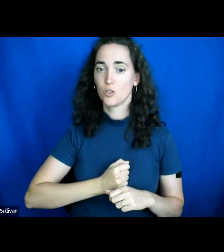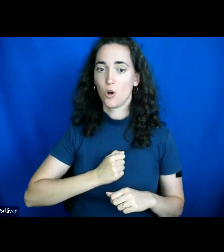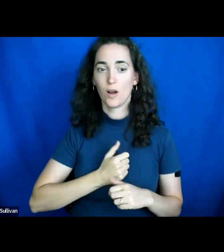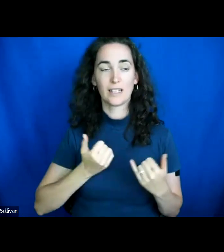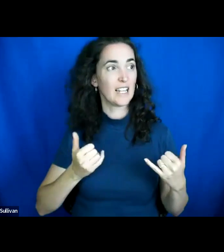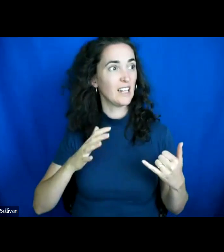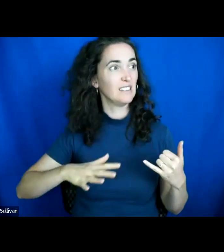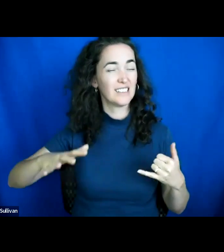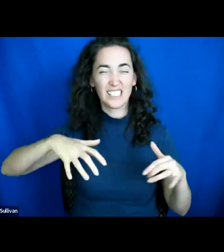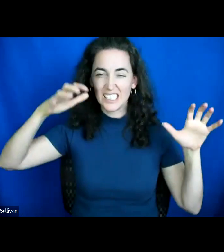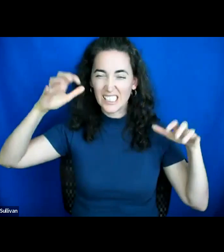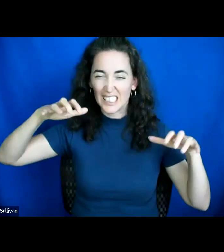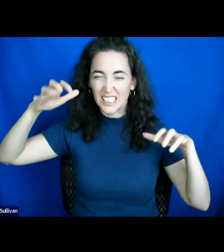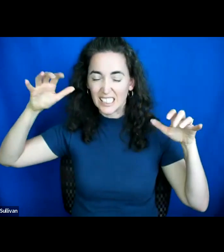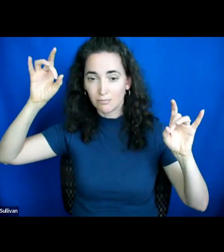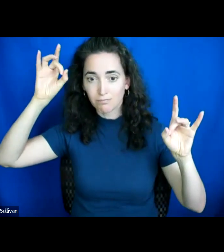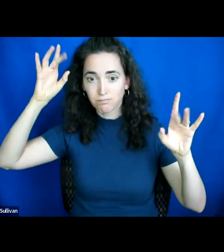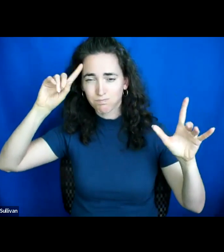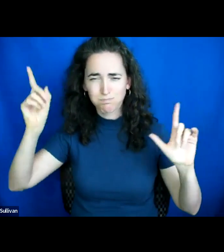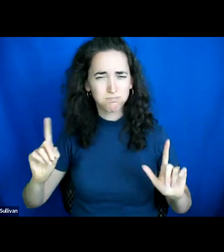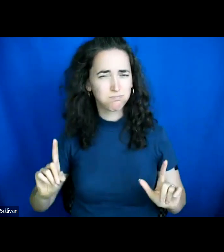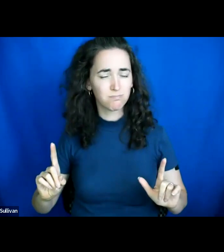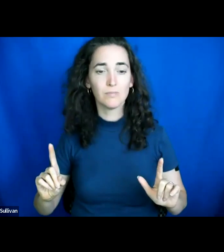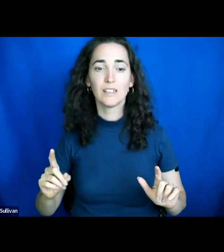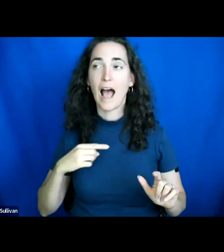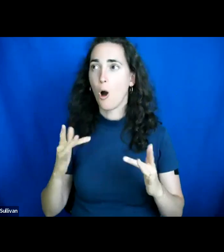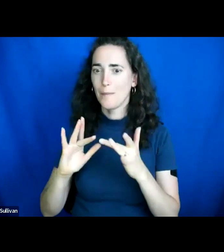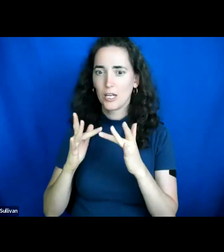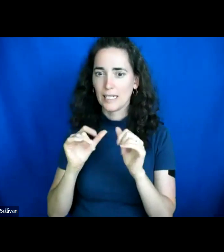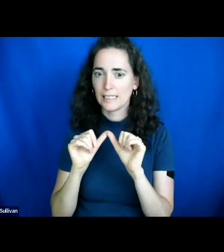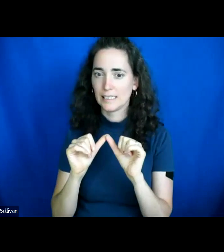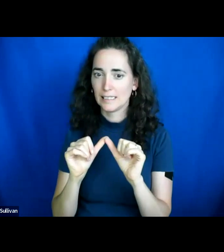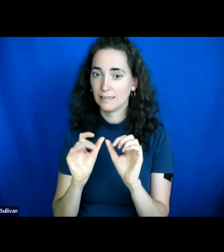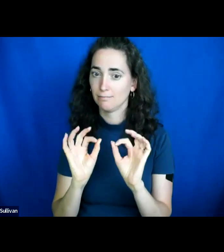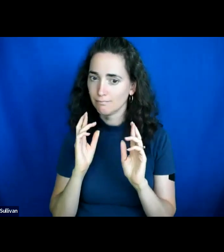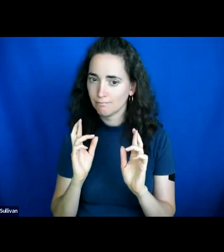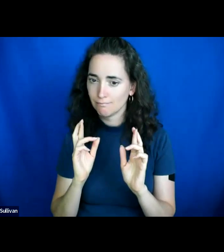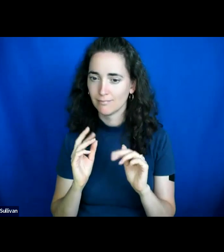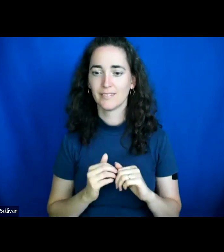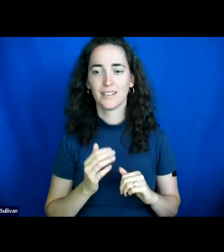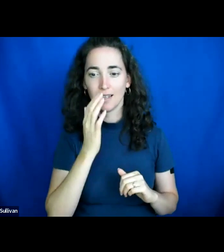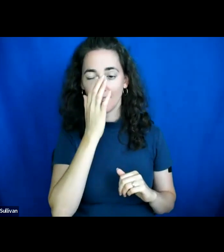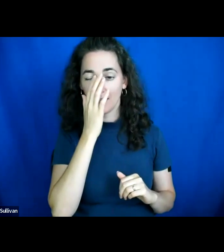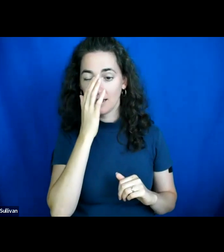In the midst of a pretty intense thunderstorm So I'm just hoping that my Internet connection stays on the duration.